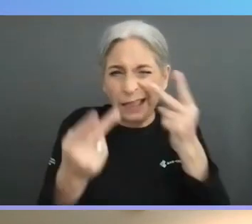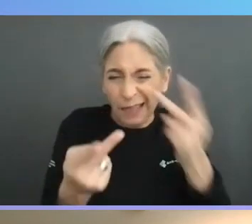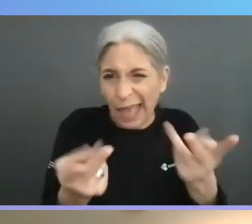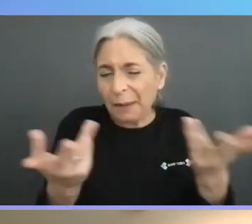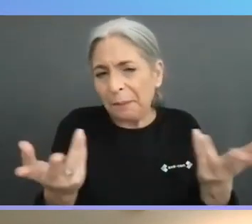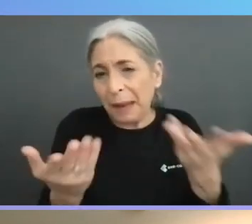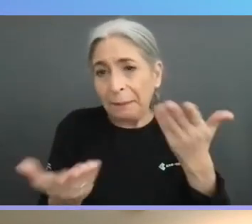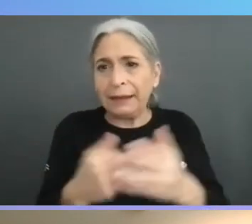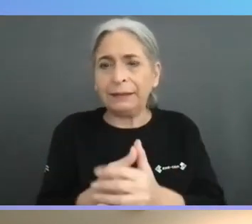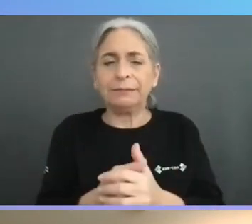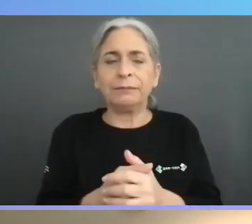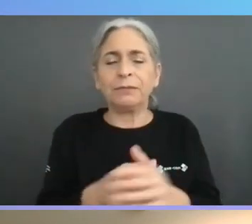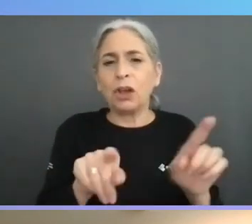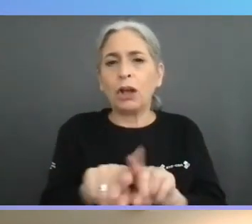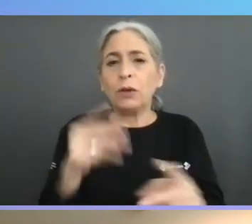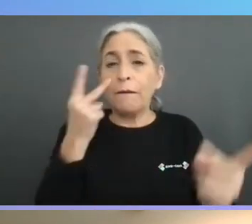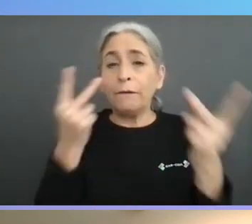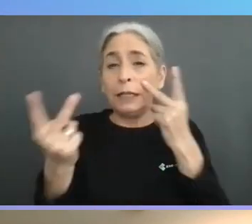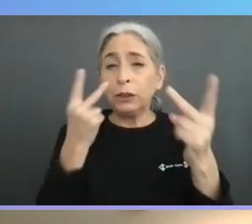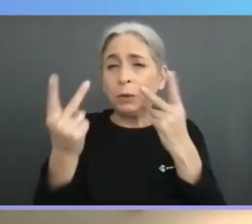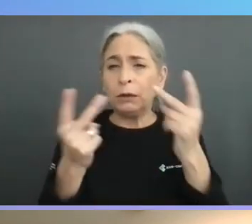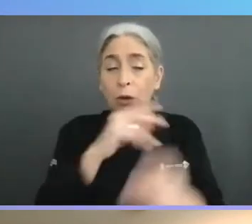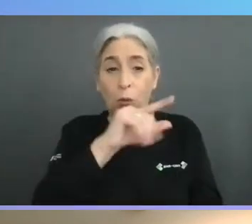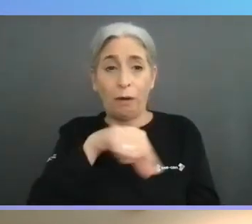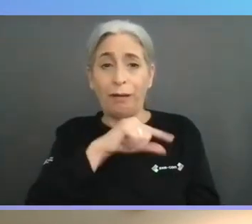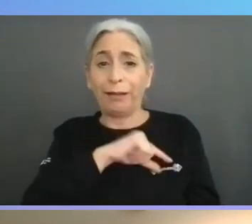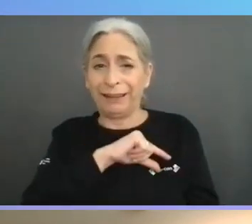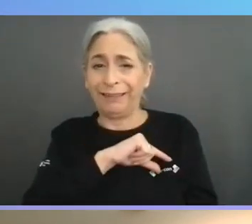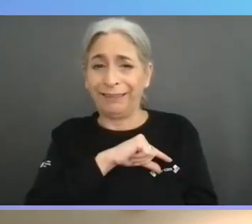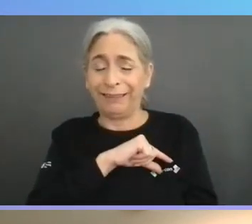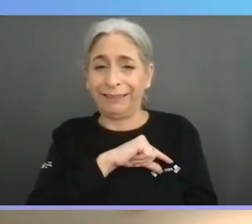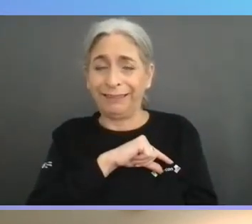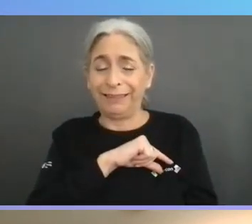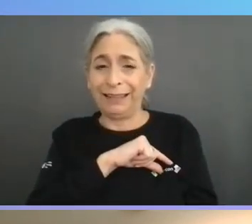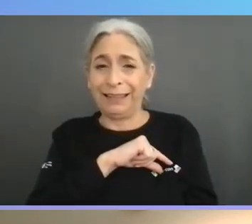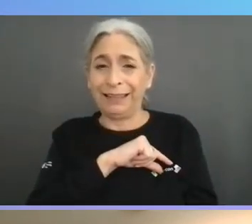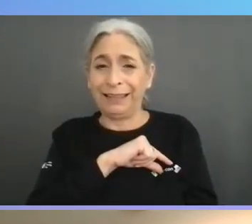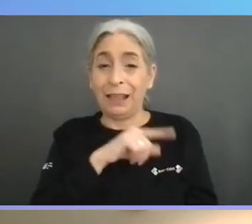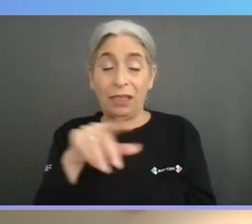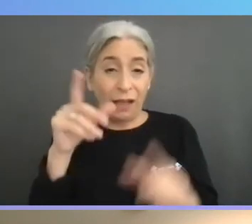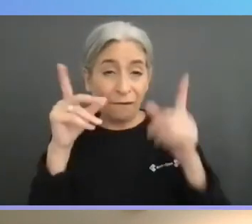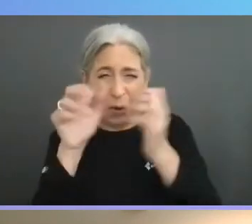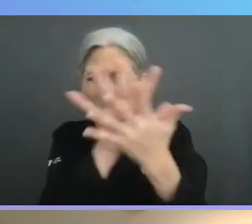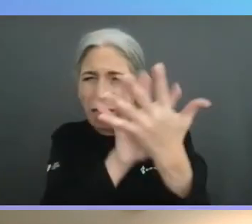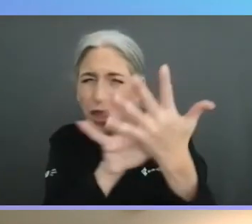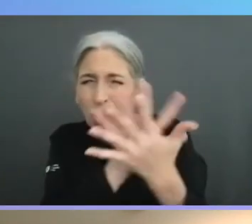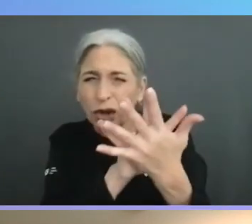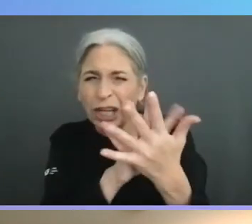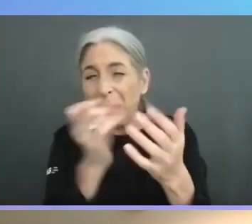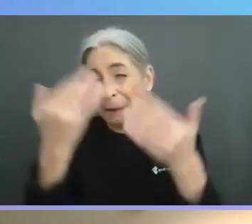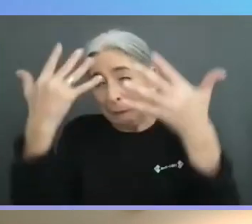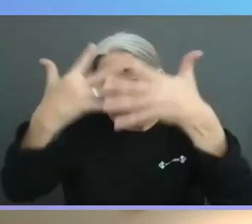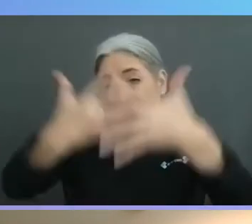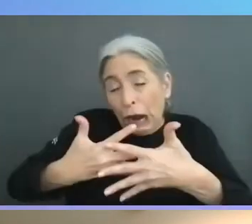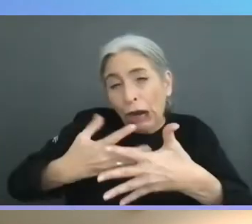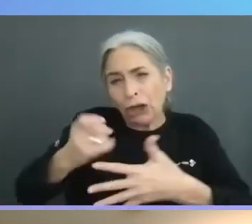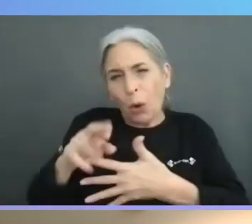visual quality. Uh, is the photo blurry or dark, or is it easy to